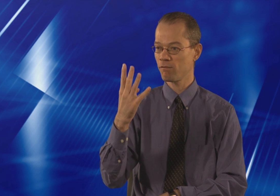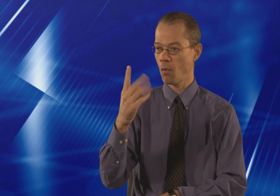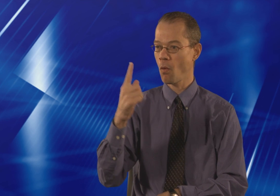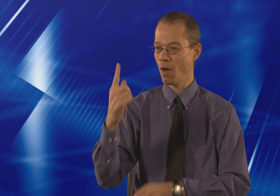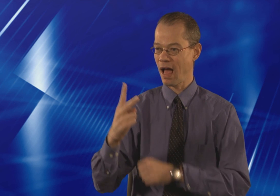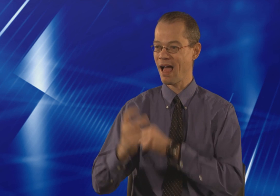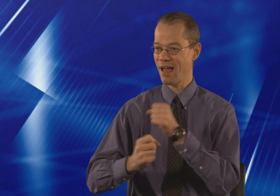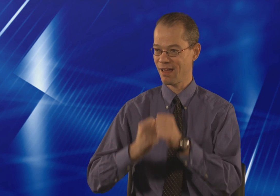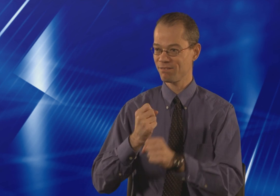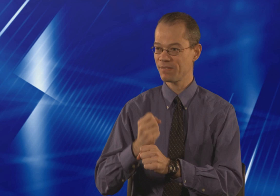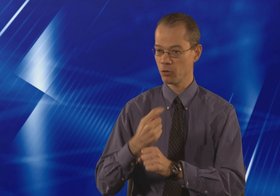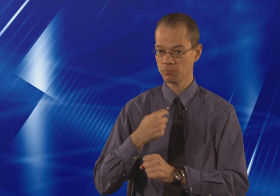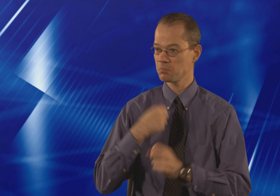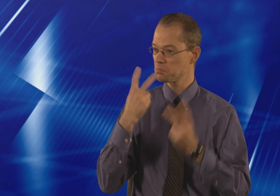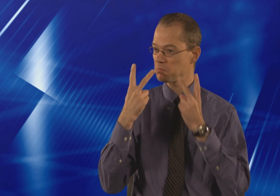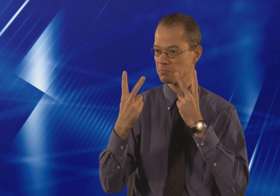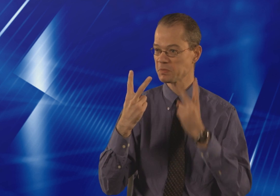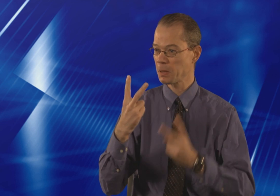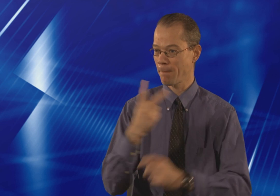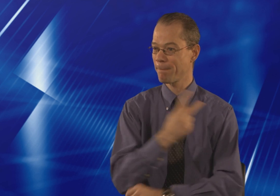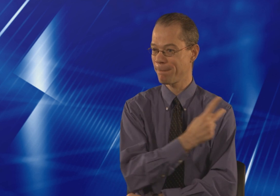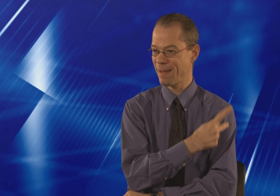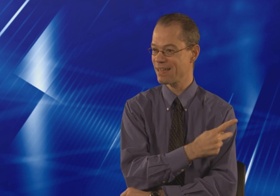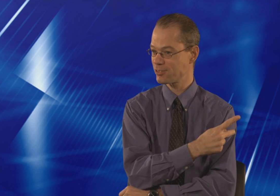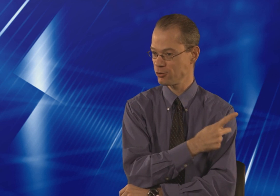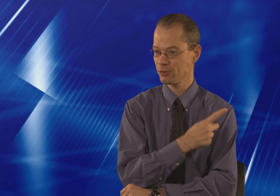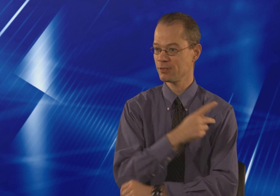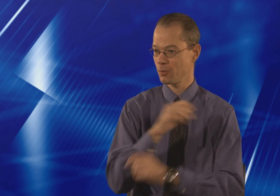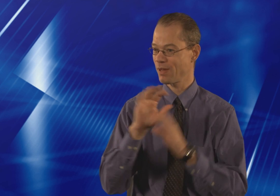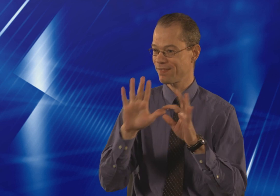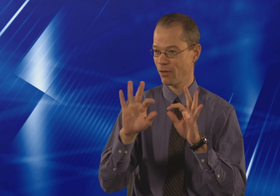I've worked there for 4 1/2 years, and I've seen many patients.